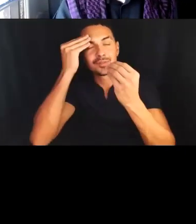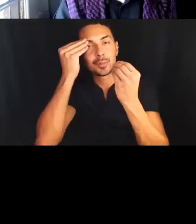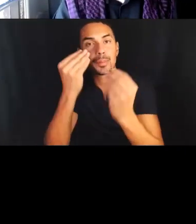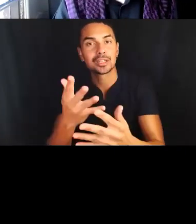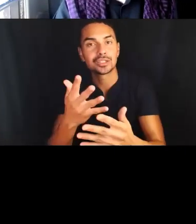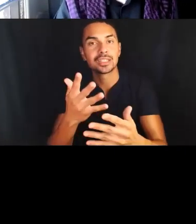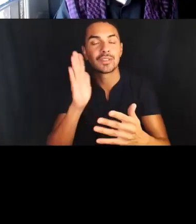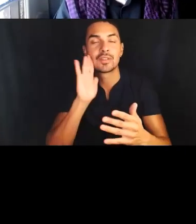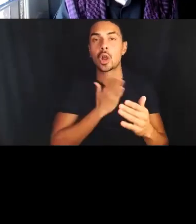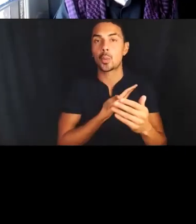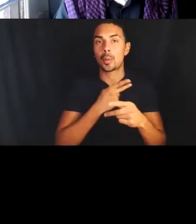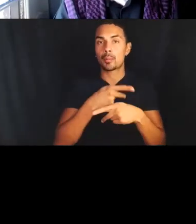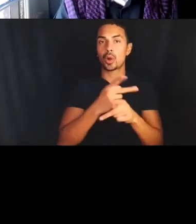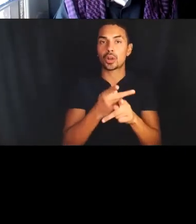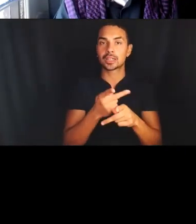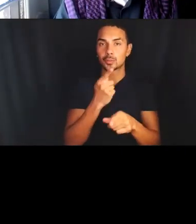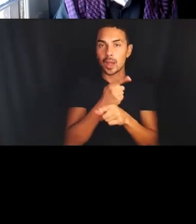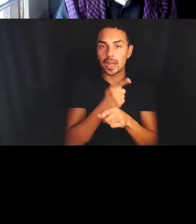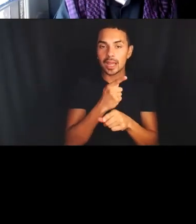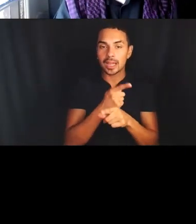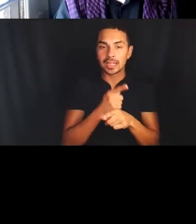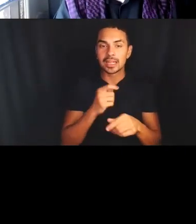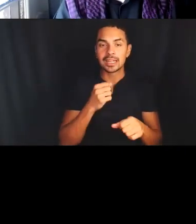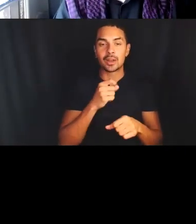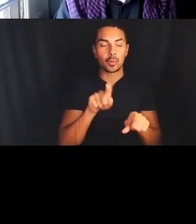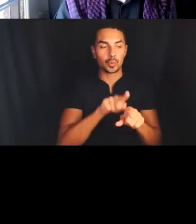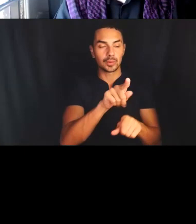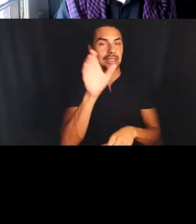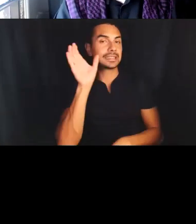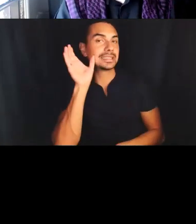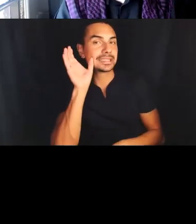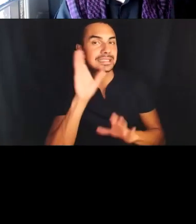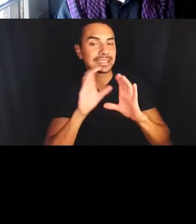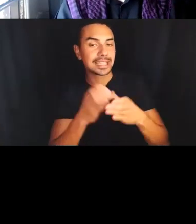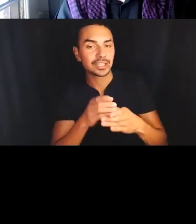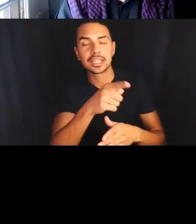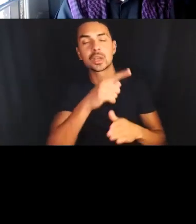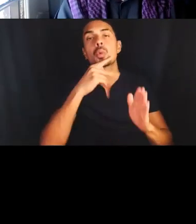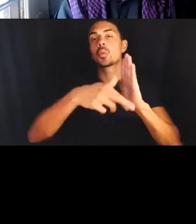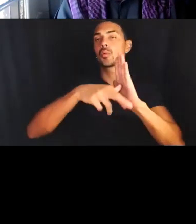to recruit listening session participants. They'll be reviewing our content